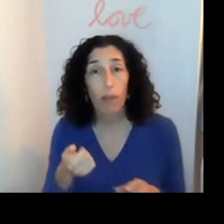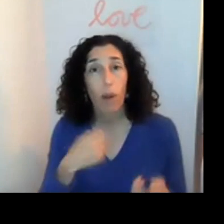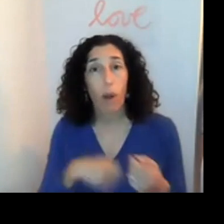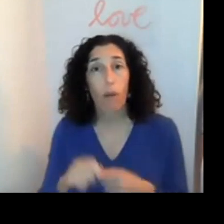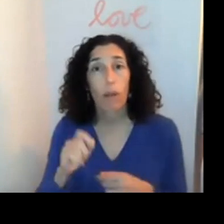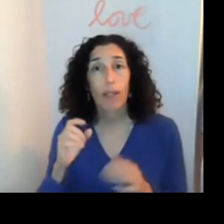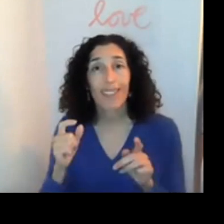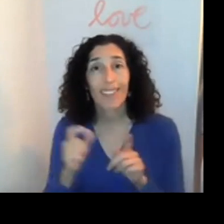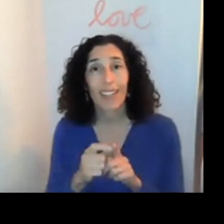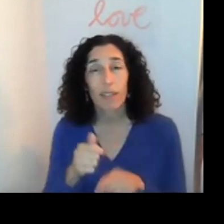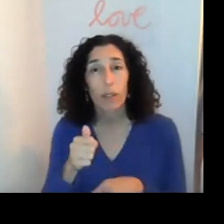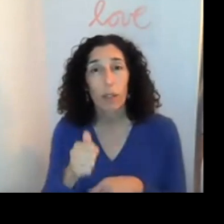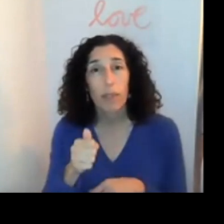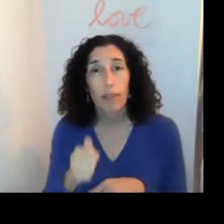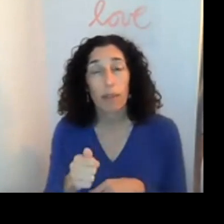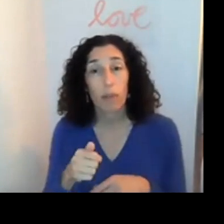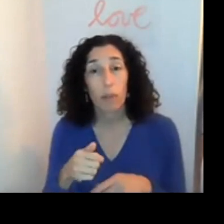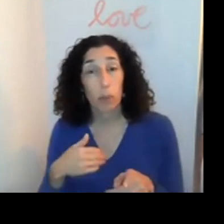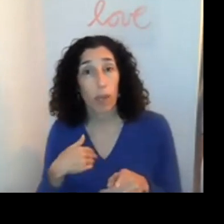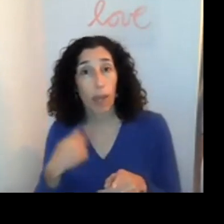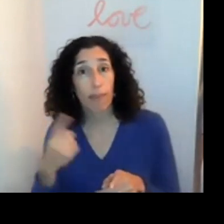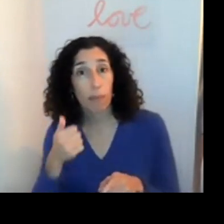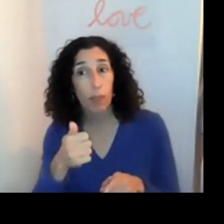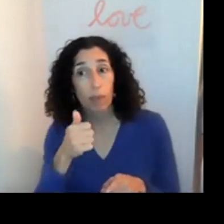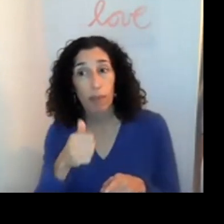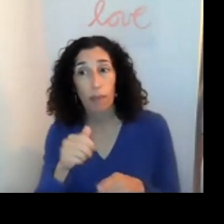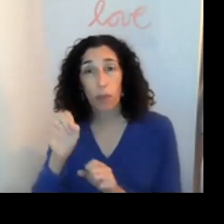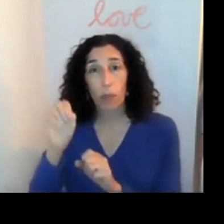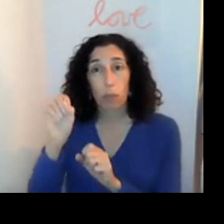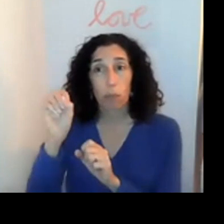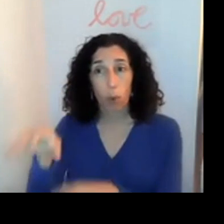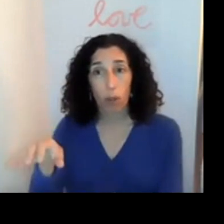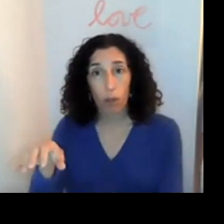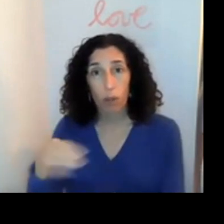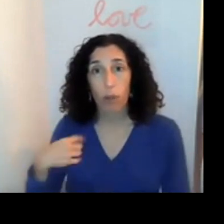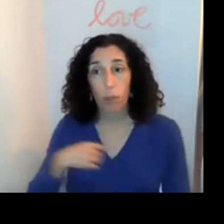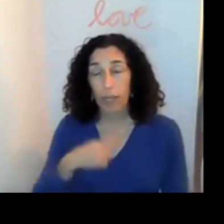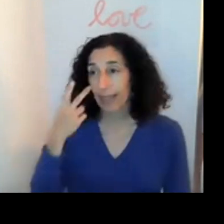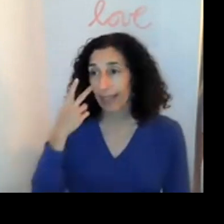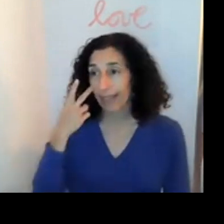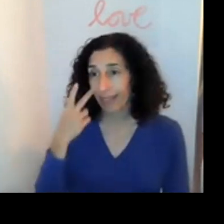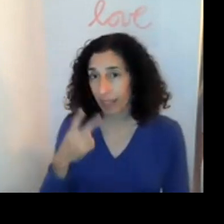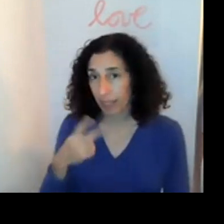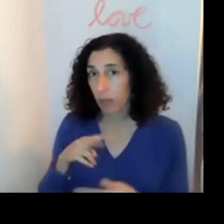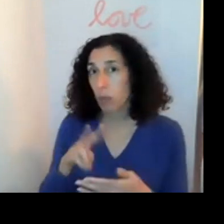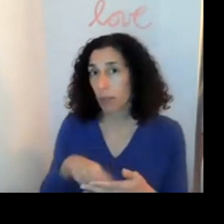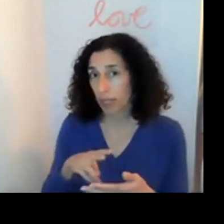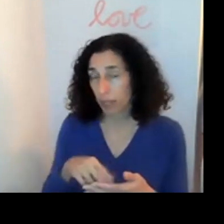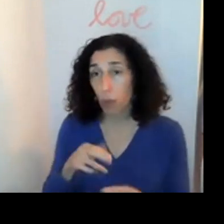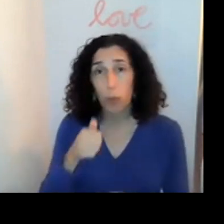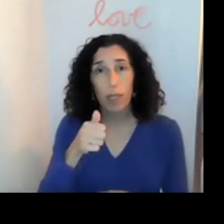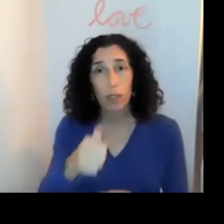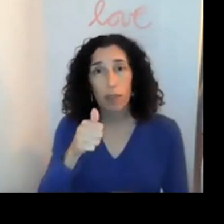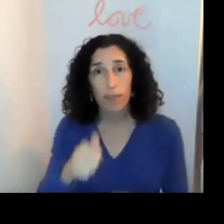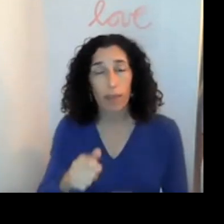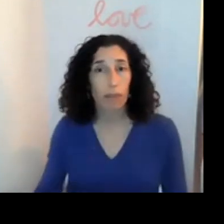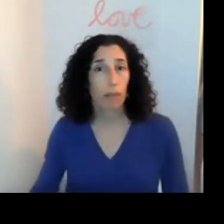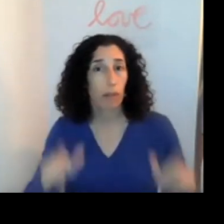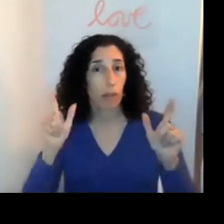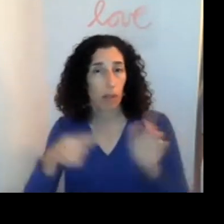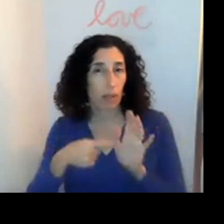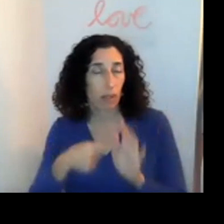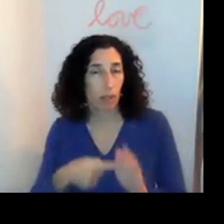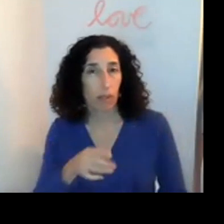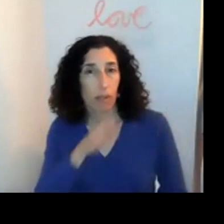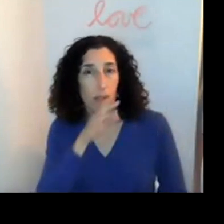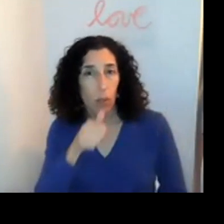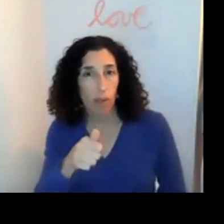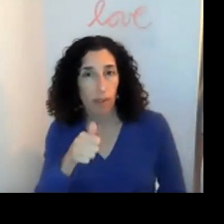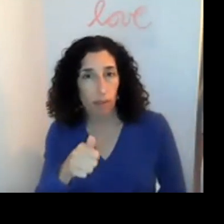the potluck. We’re going to compile it into a document and share that out with attendees